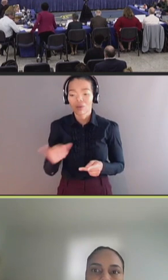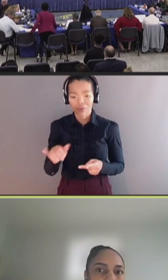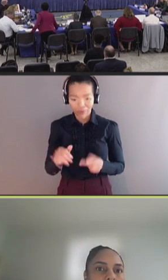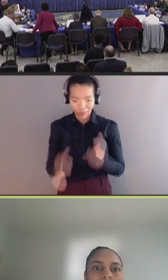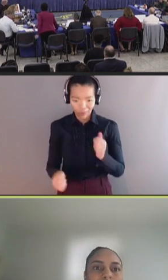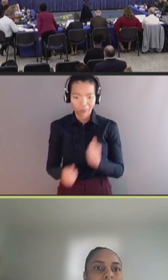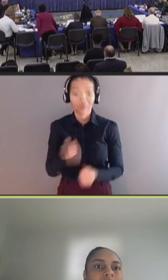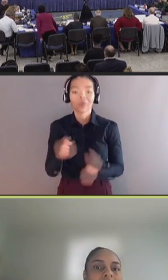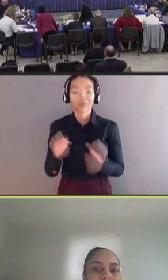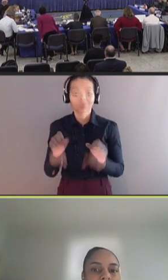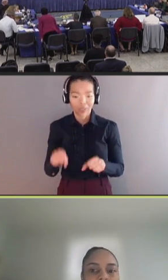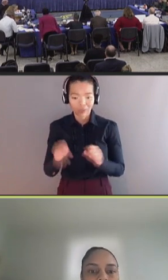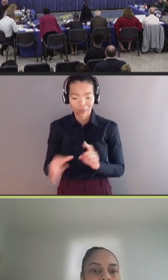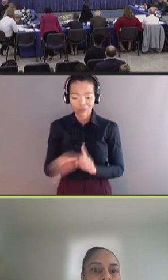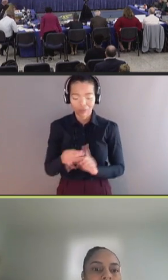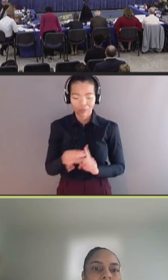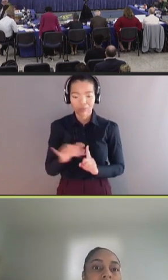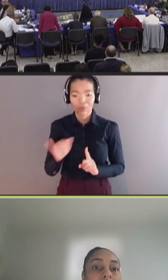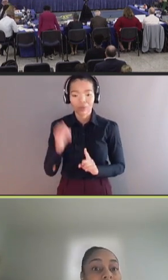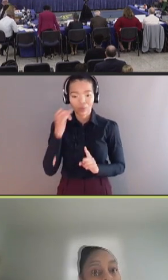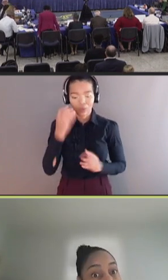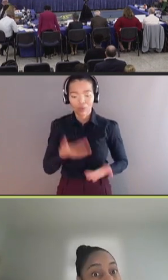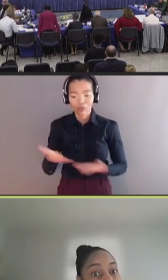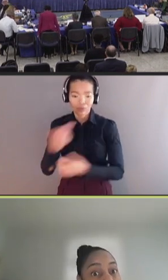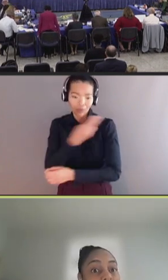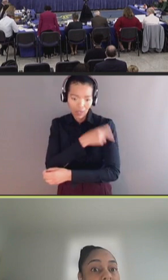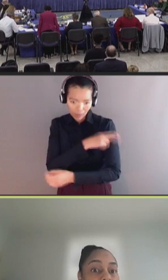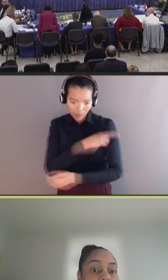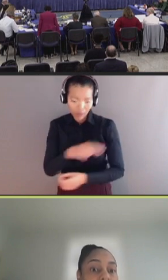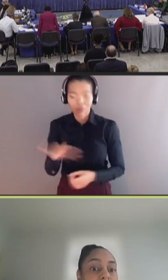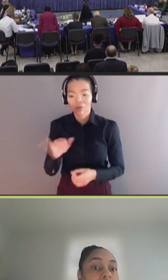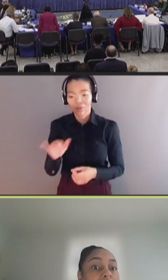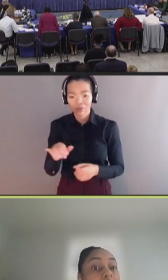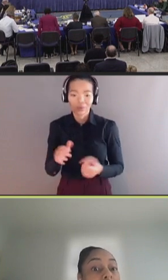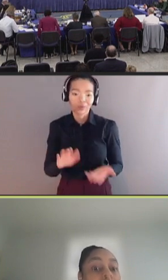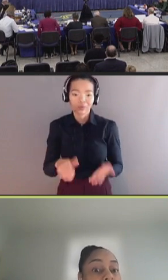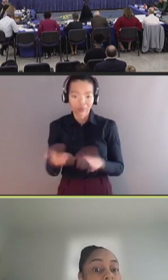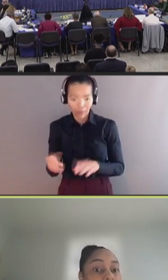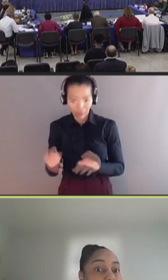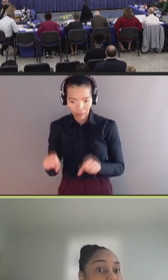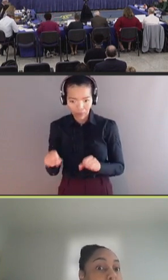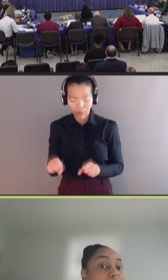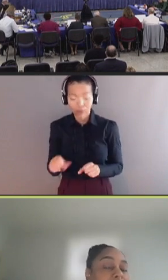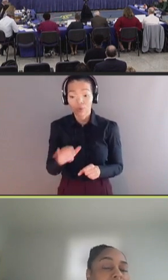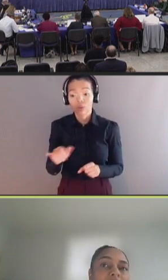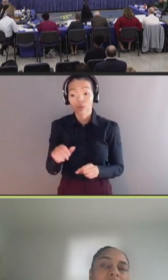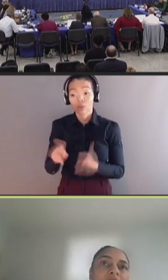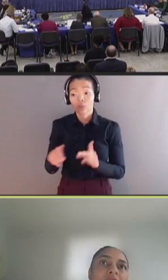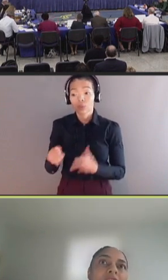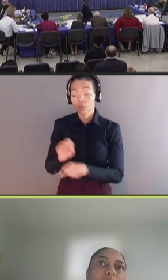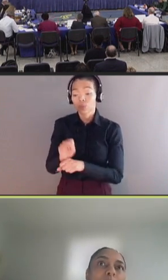including hospitalization and death. And health care navigators are often our entryway in.